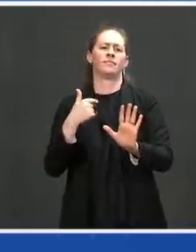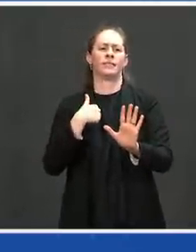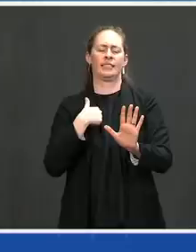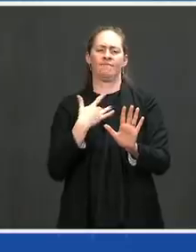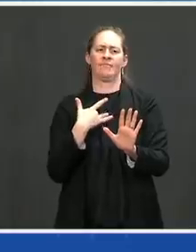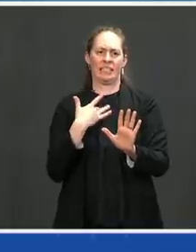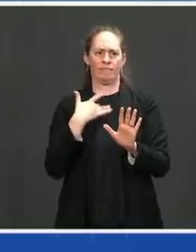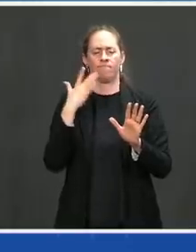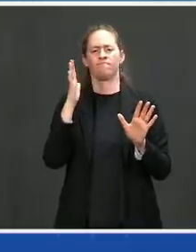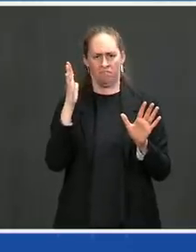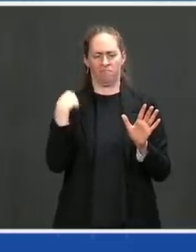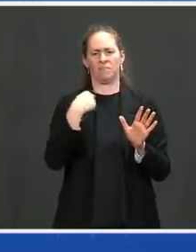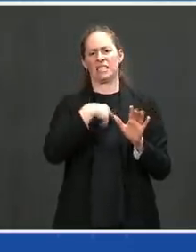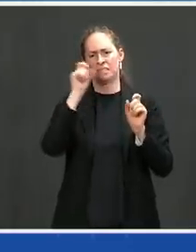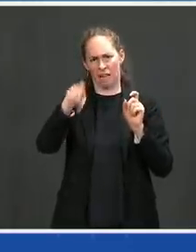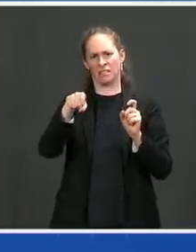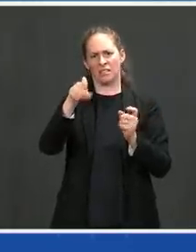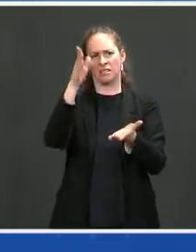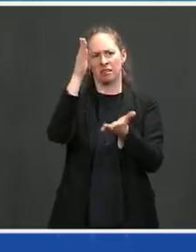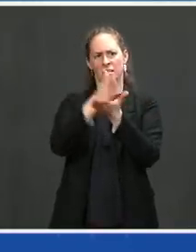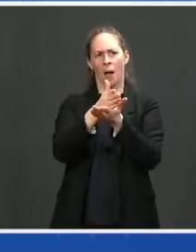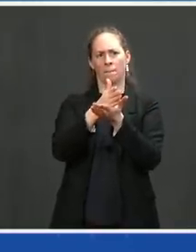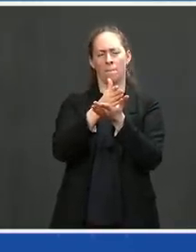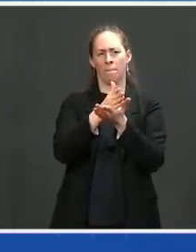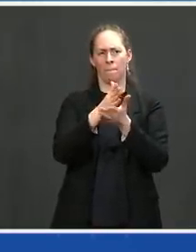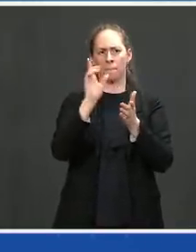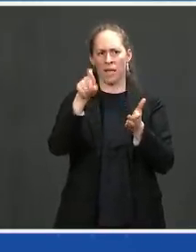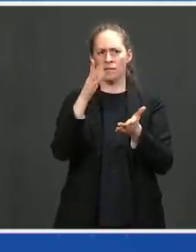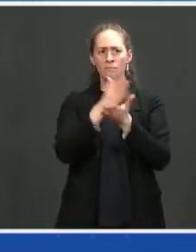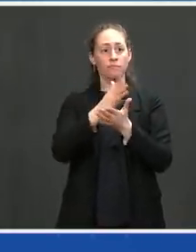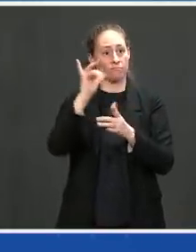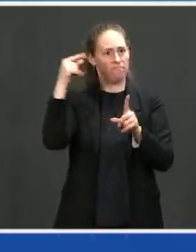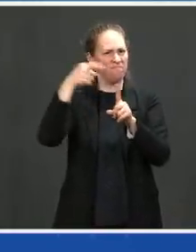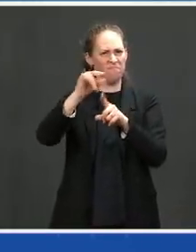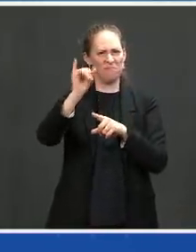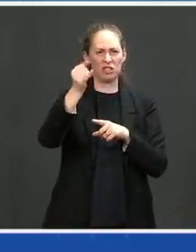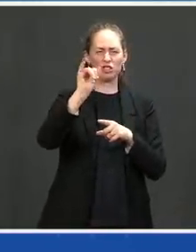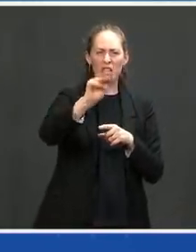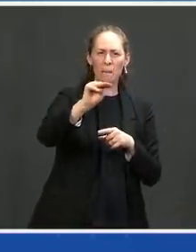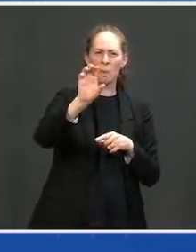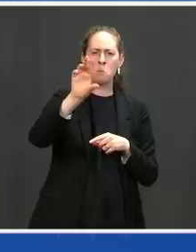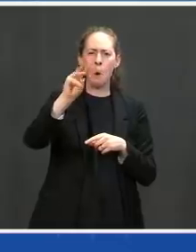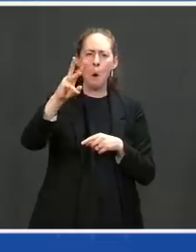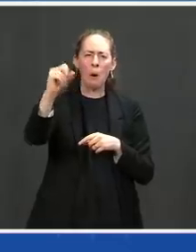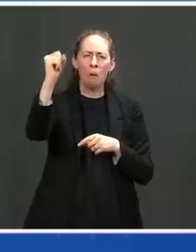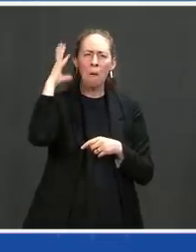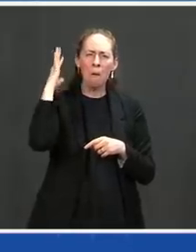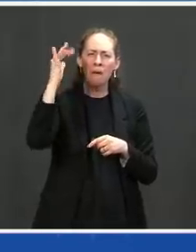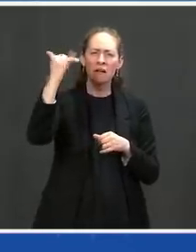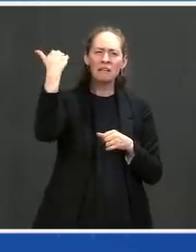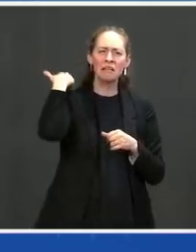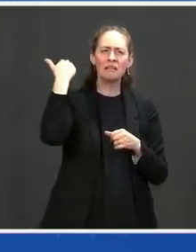This makes Jim Crow look like Jim Eagle. I mean, this is gigantic what they're trying to do,